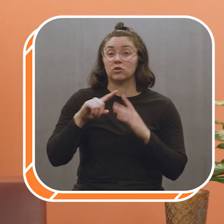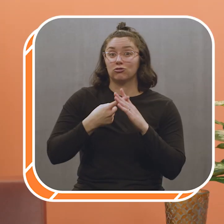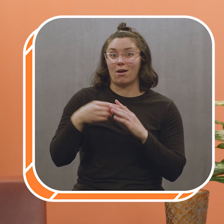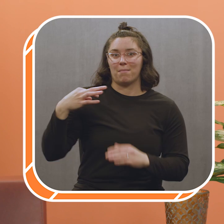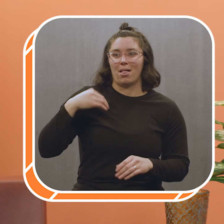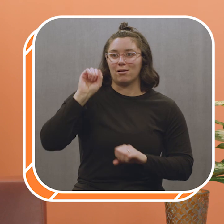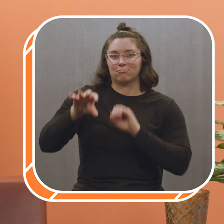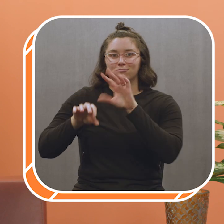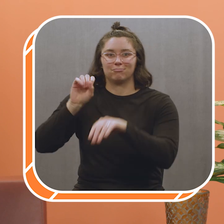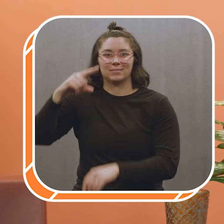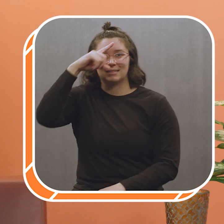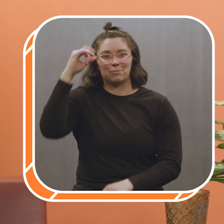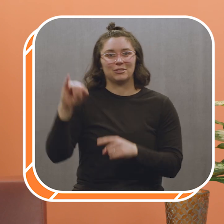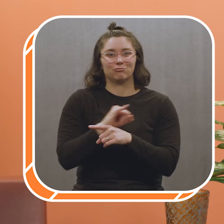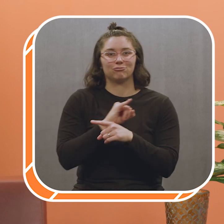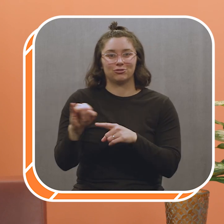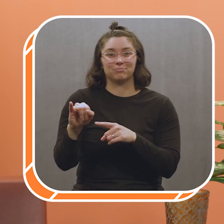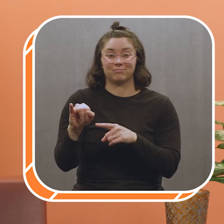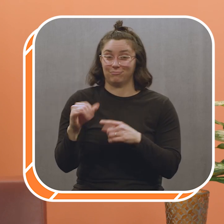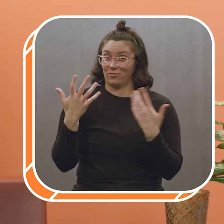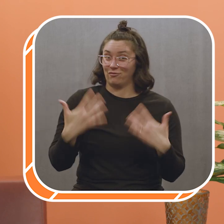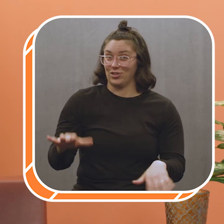to summer internships, and I did a summer internship